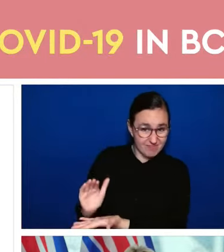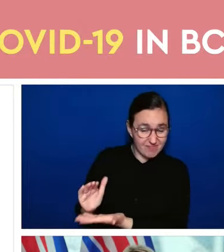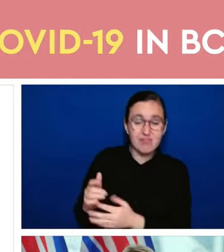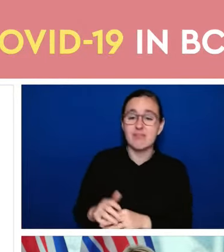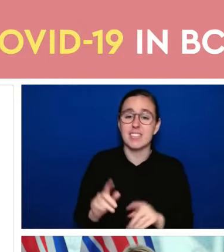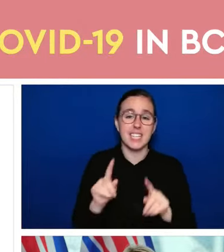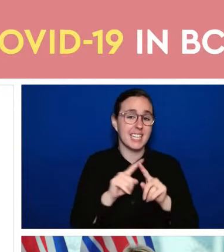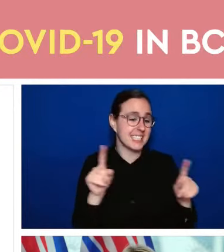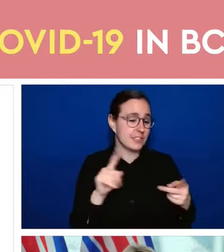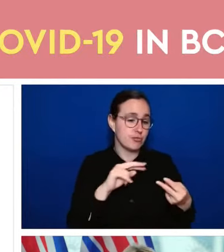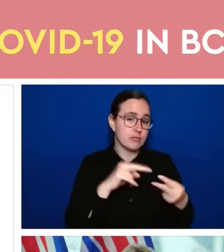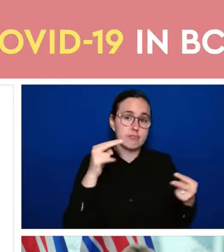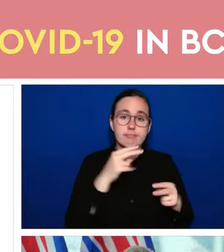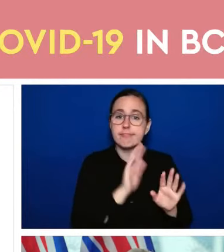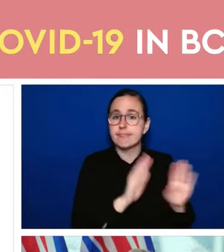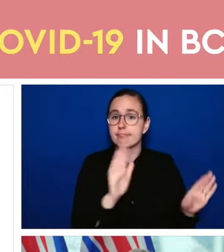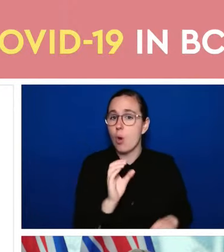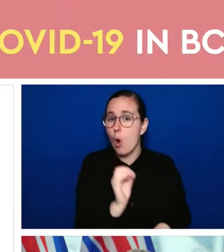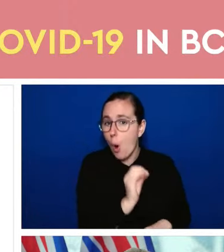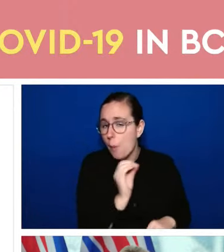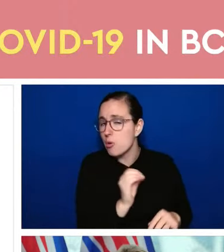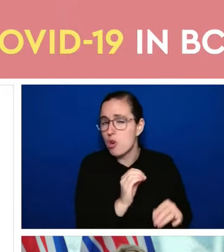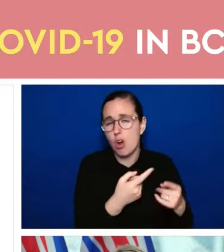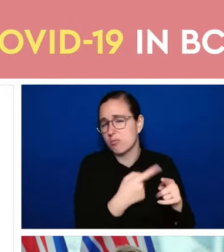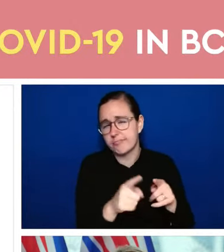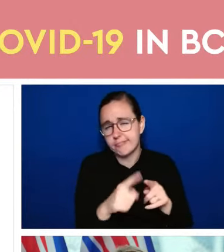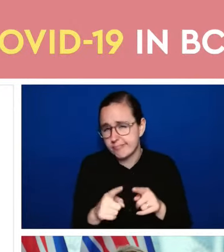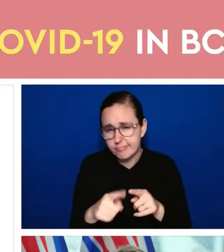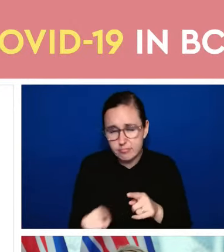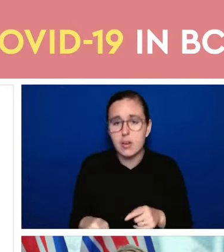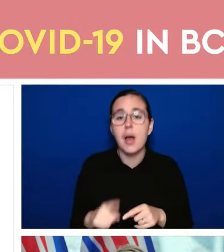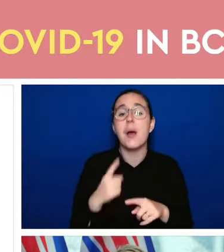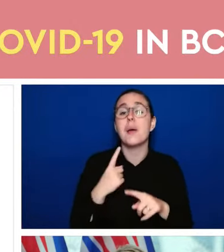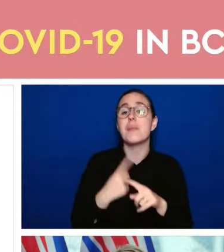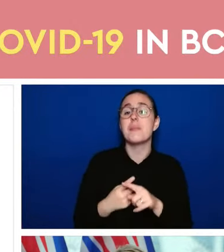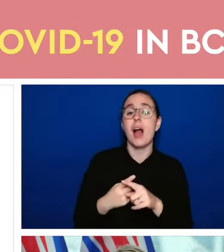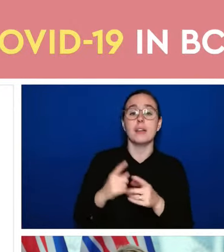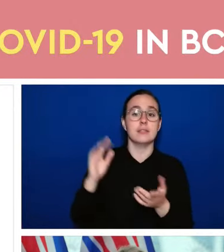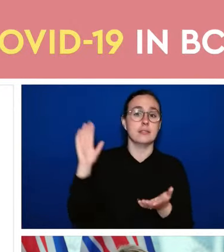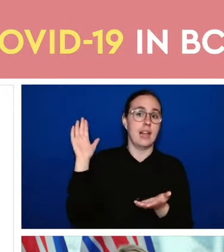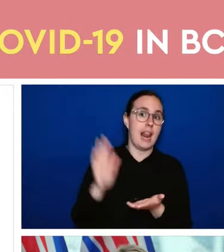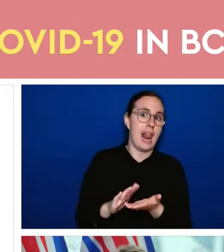term complications from covert.